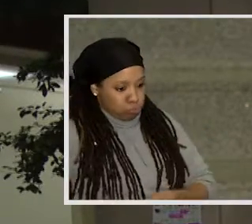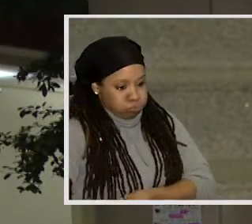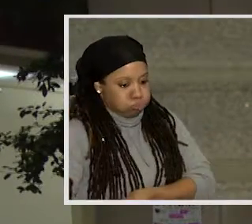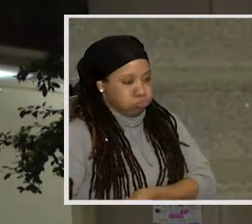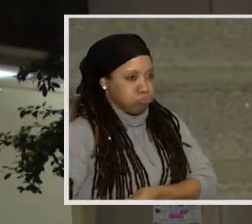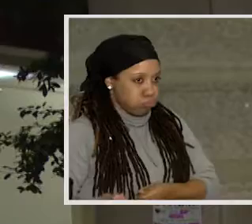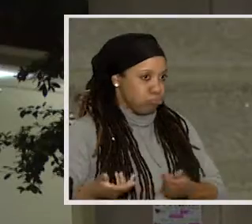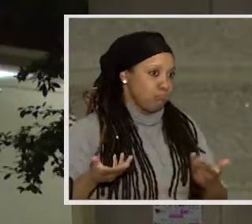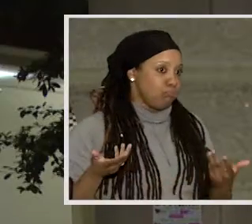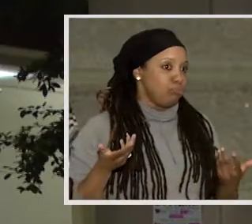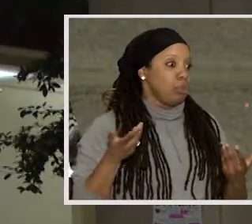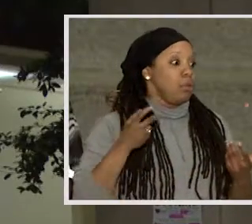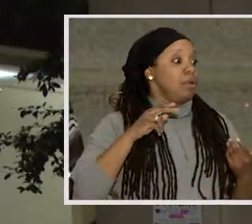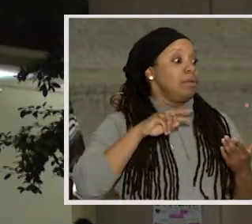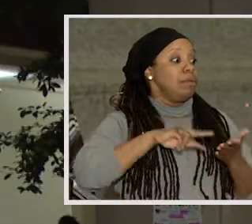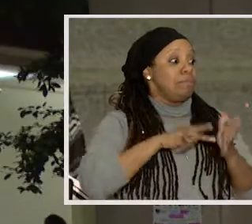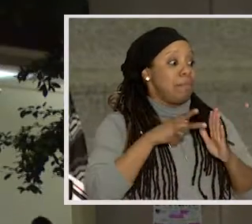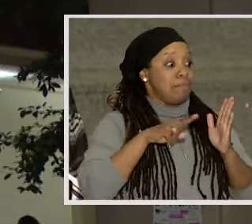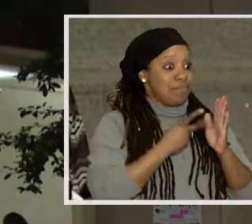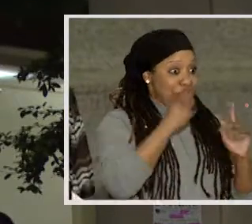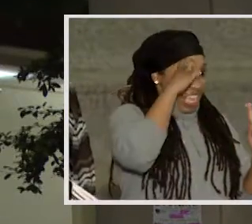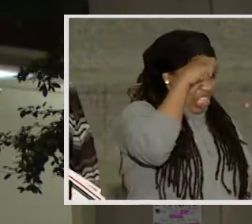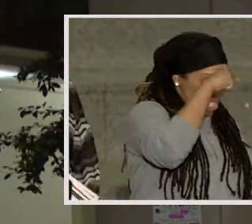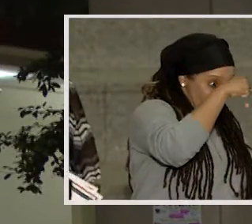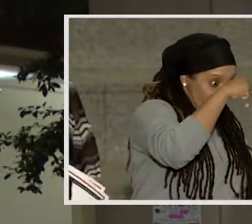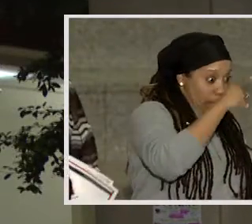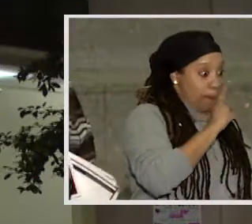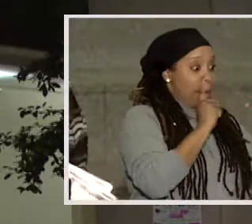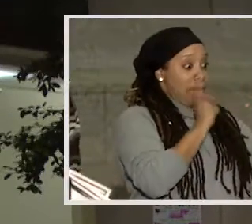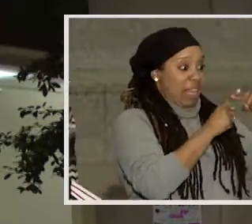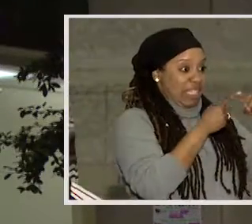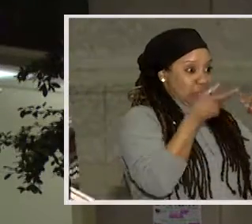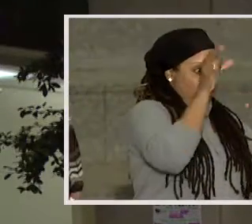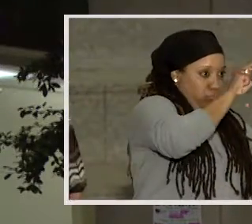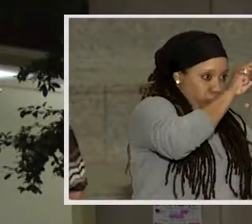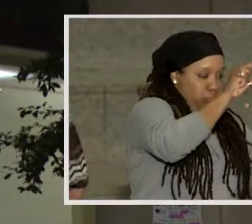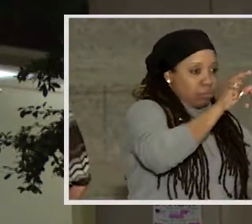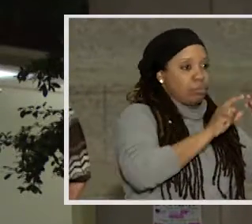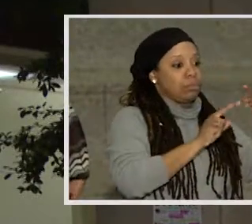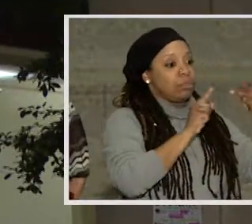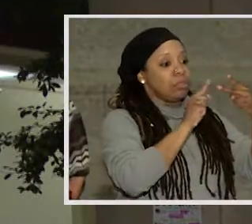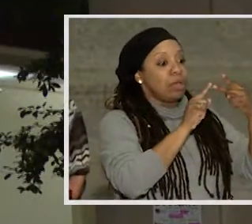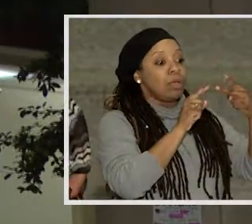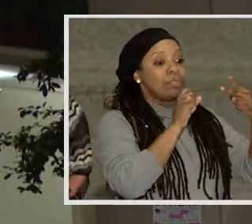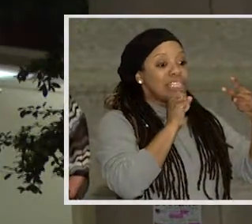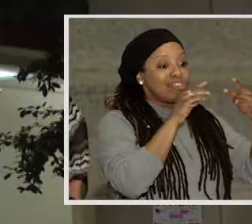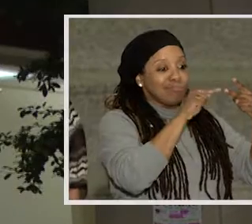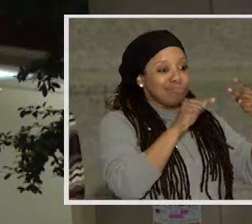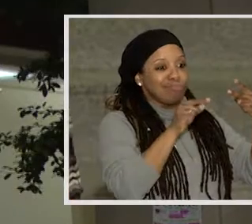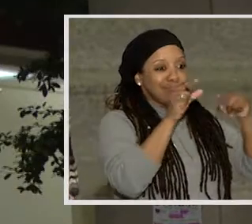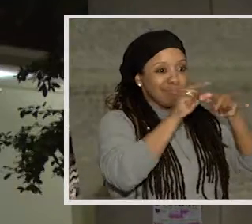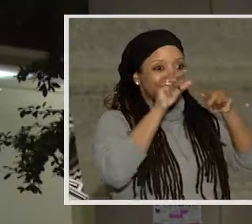WE ALSO TOOK 2% OFF OF PUBLIC SAFETY BECAUSE WE WILL HAVE